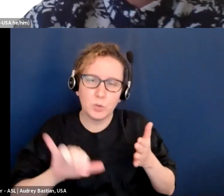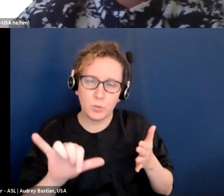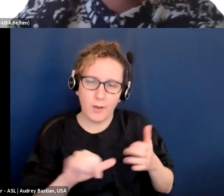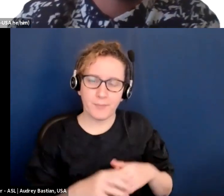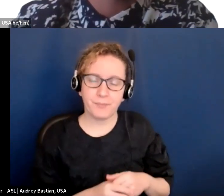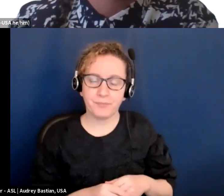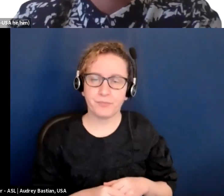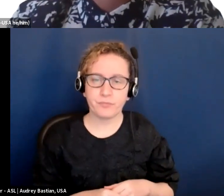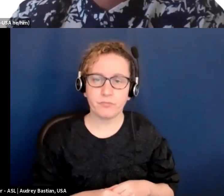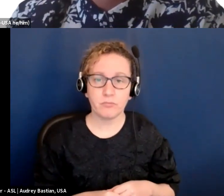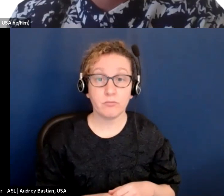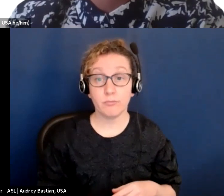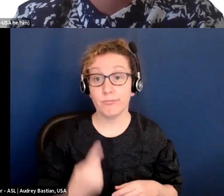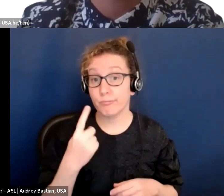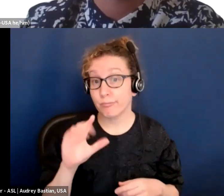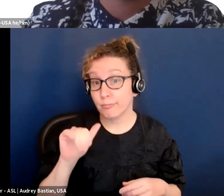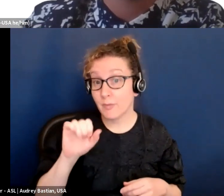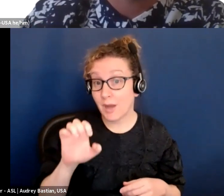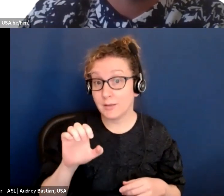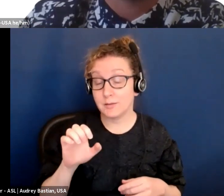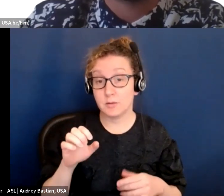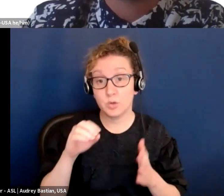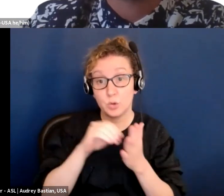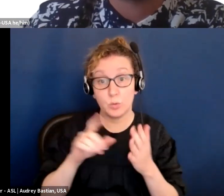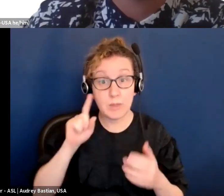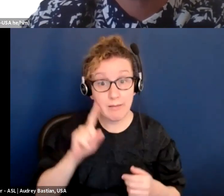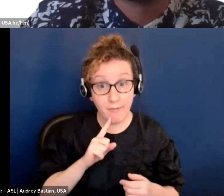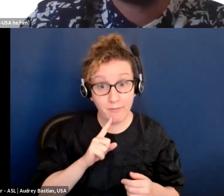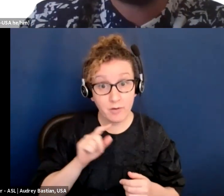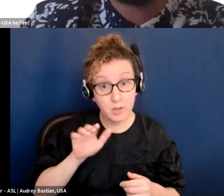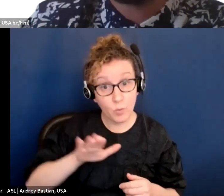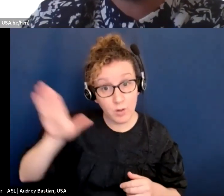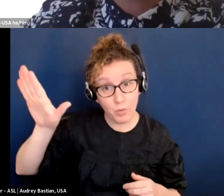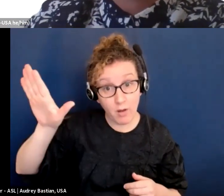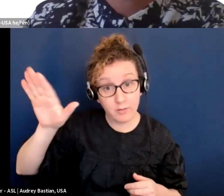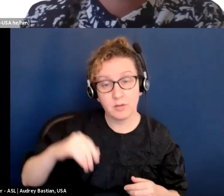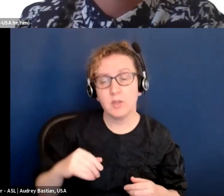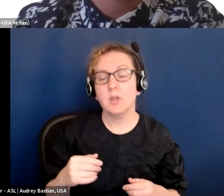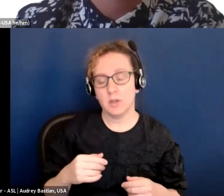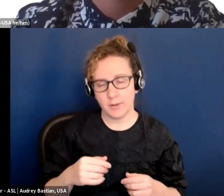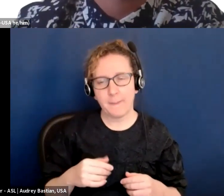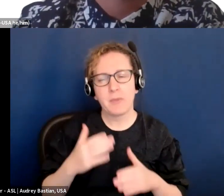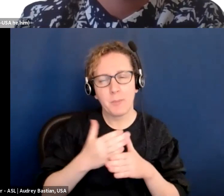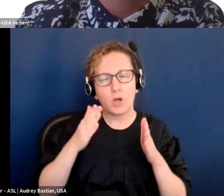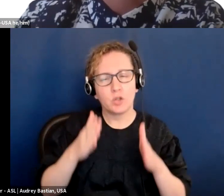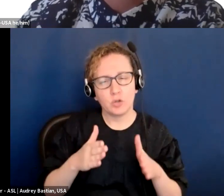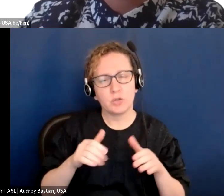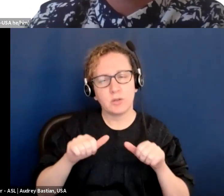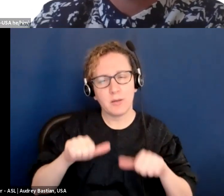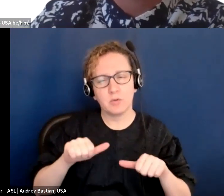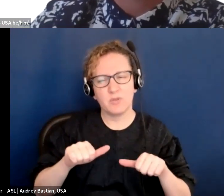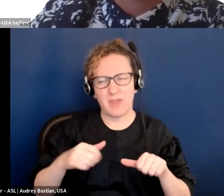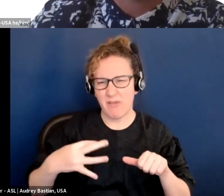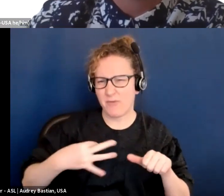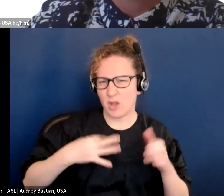In one case, in which we had a student that was deaf going abroad, our partners were one